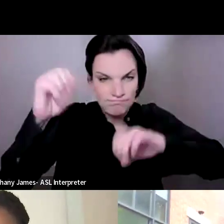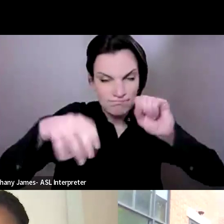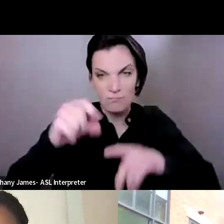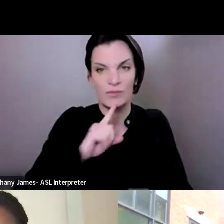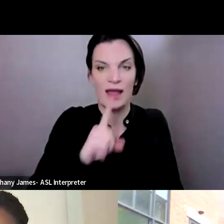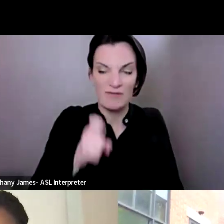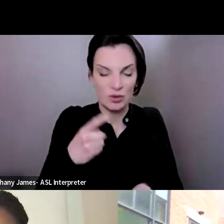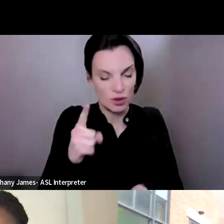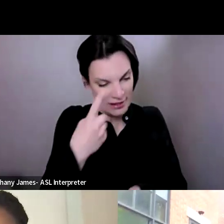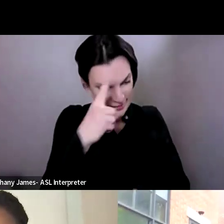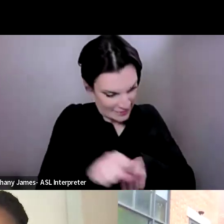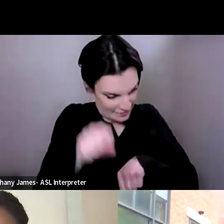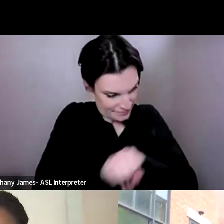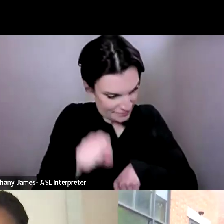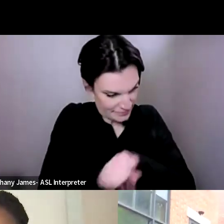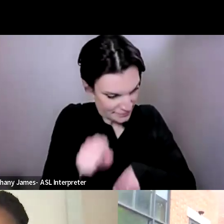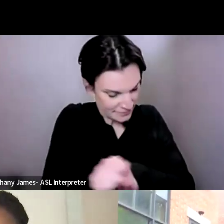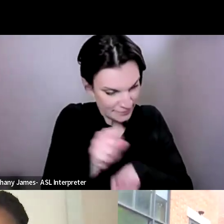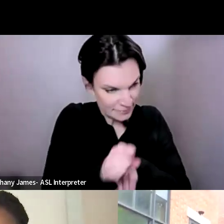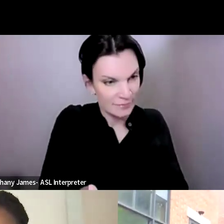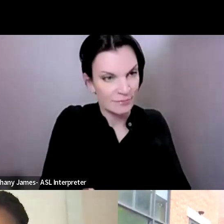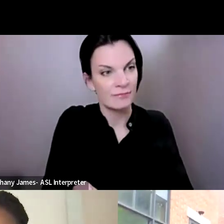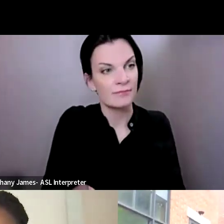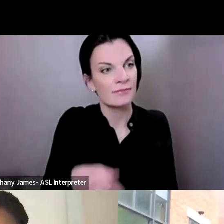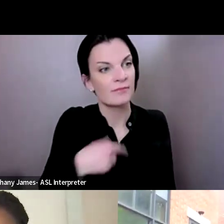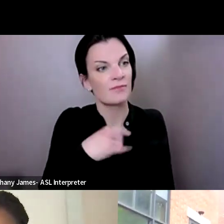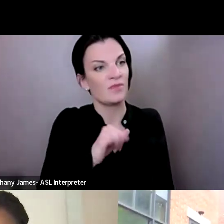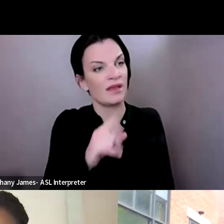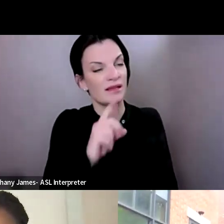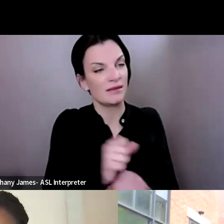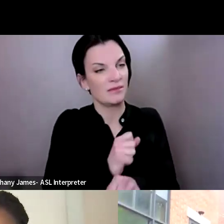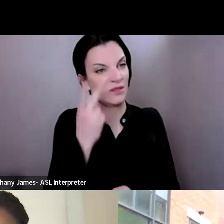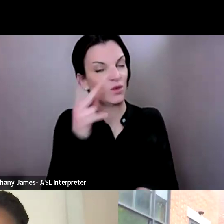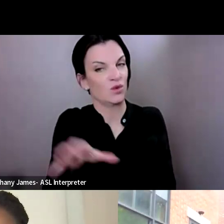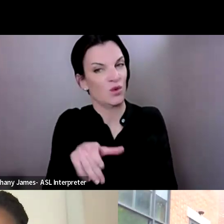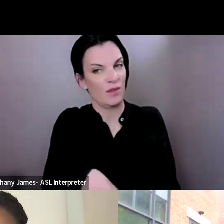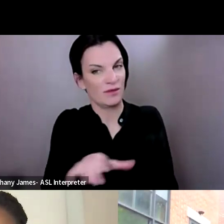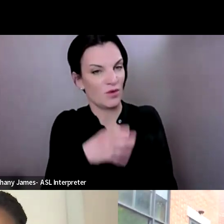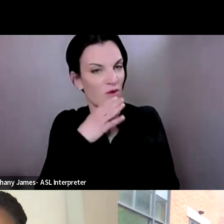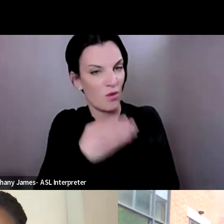want to celebrate how full my heart is seeing you do this thing so, so well and thoughtfully and